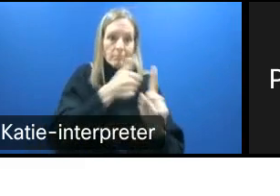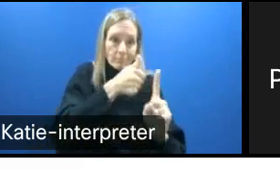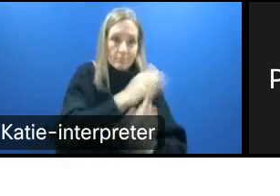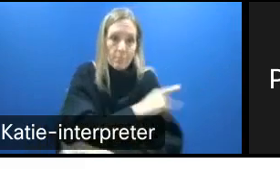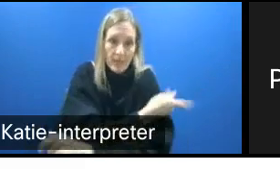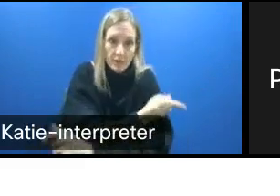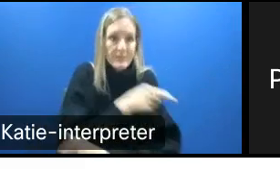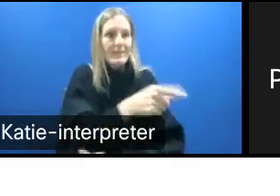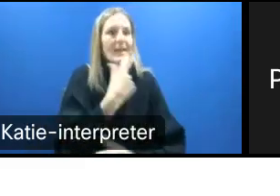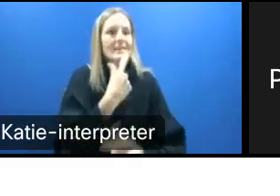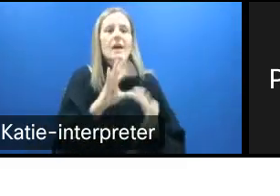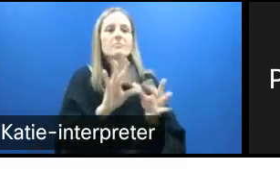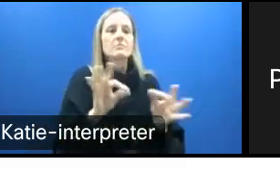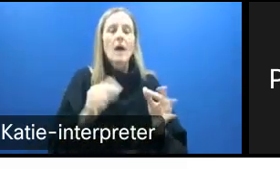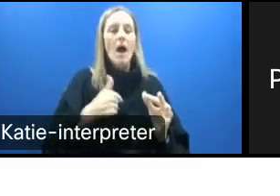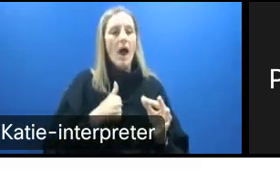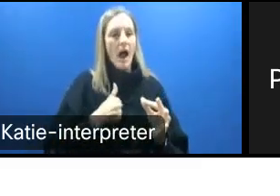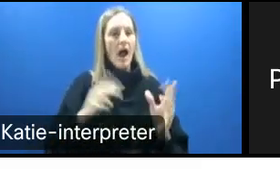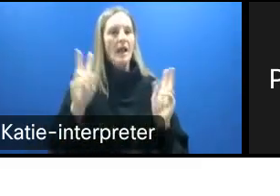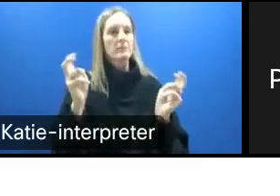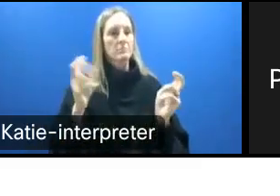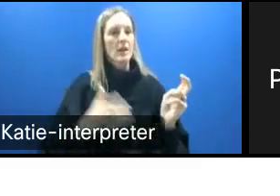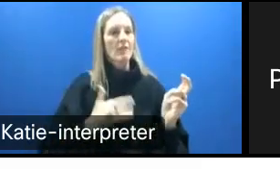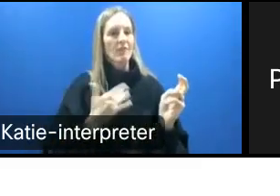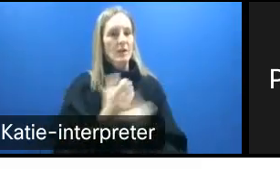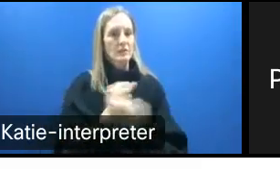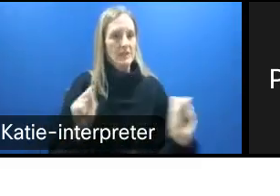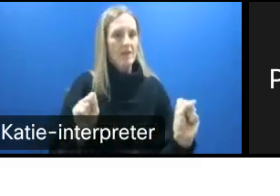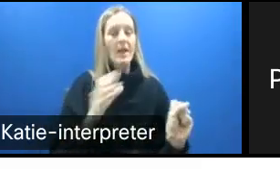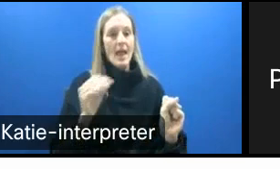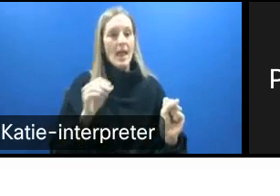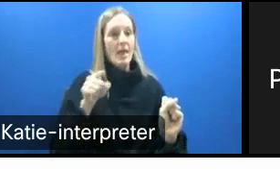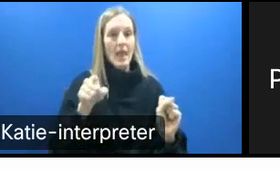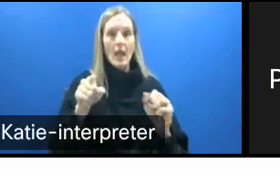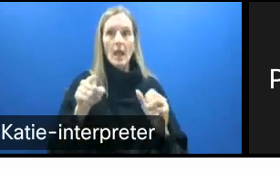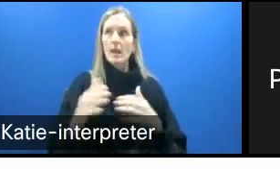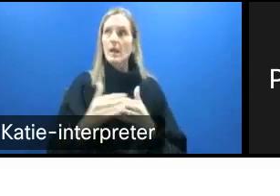My experience exceeded my expectations, and I felt like I was an, am important.